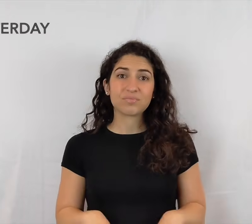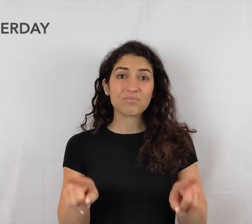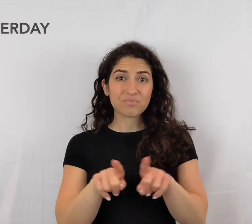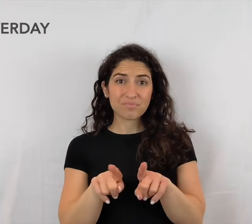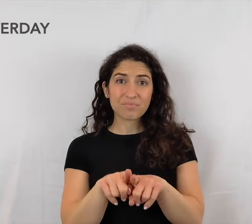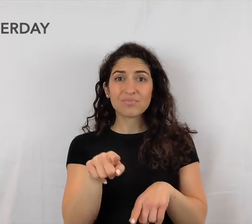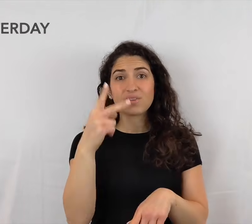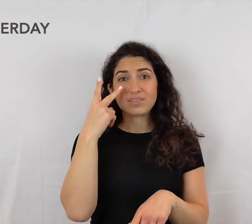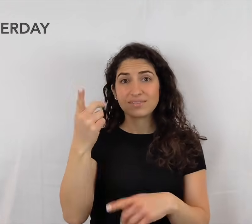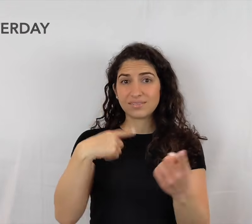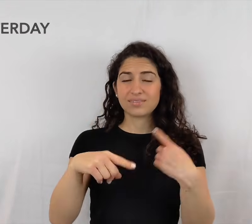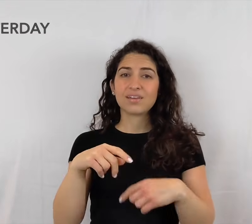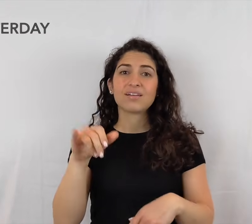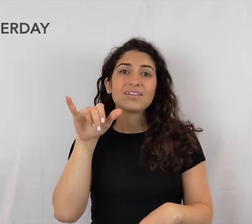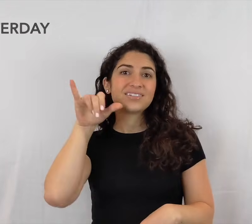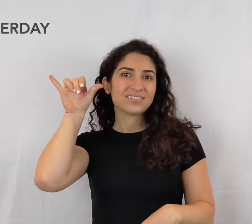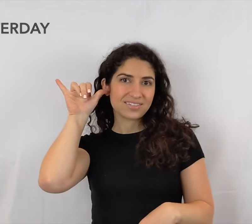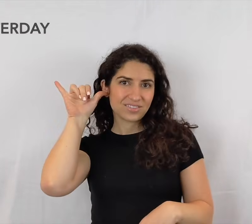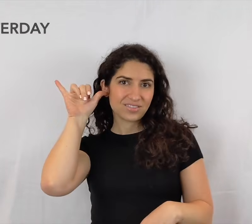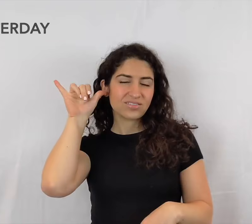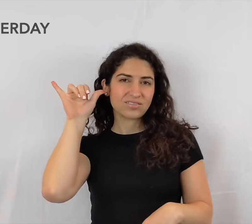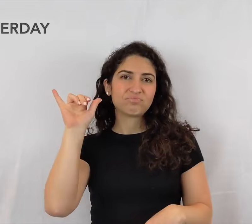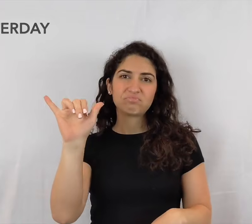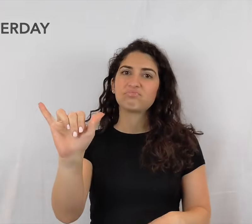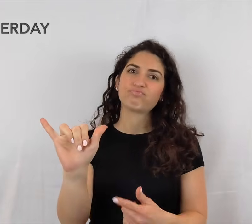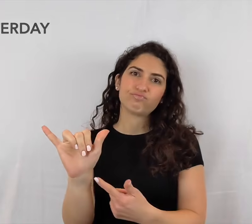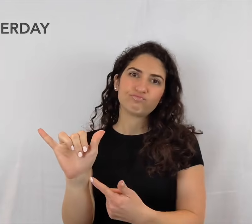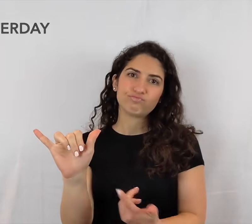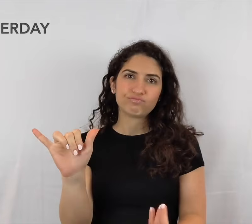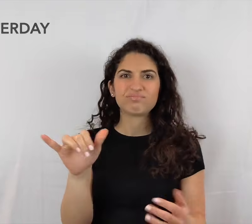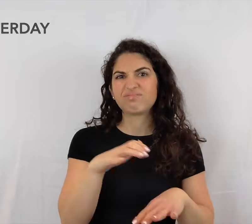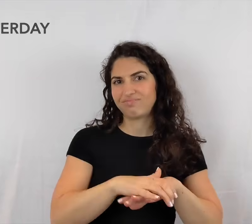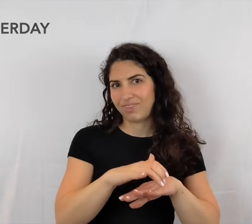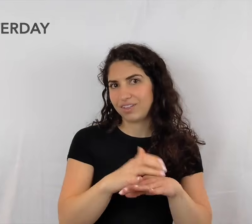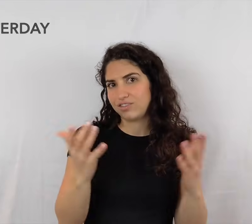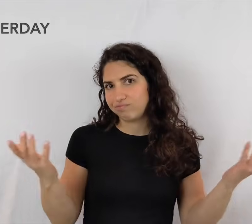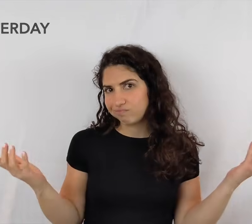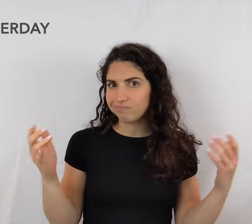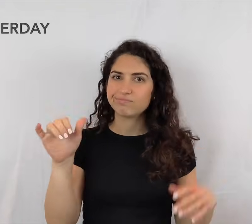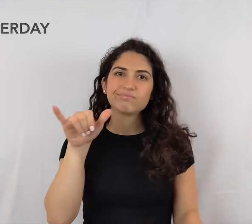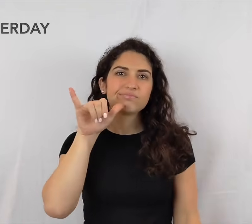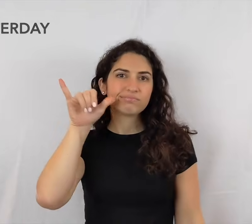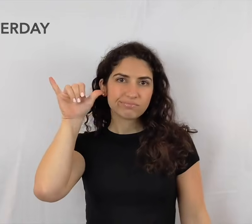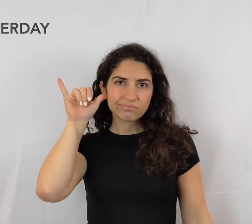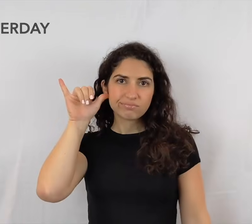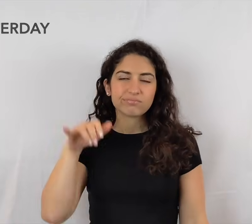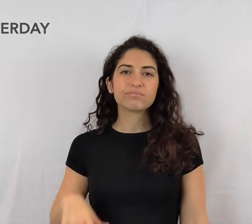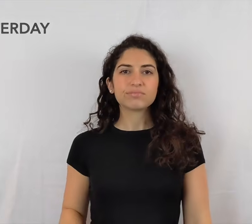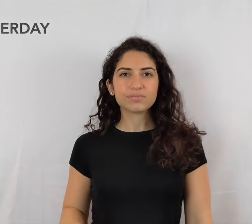Also you may see it with a Y hand shape. This Y like English yesterday.